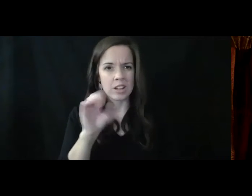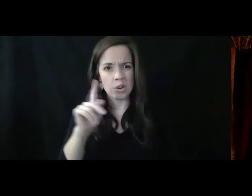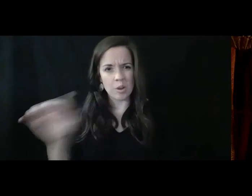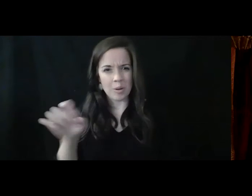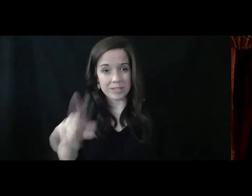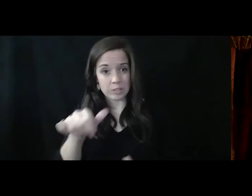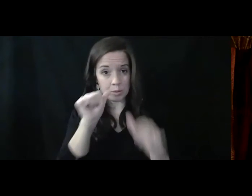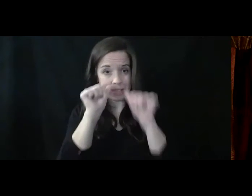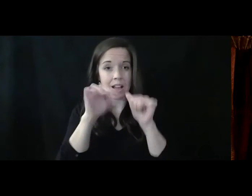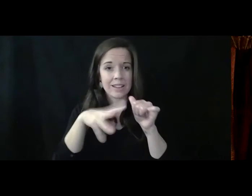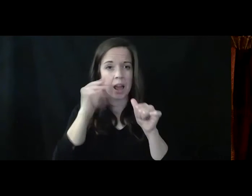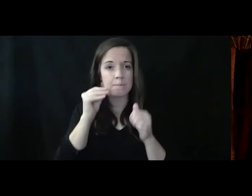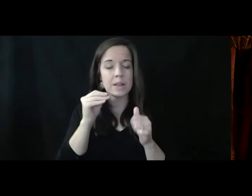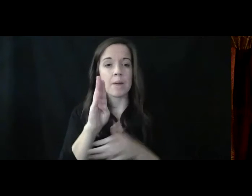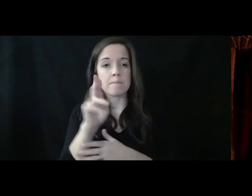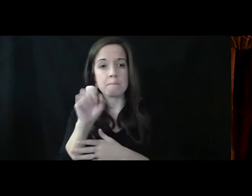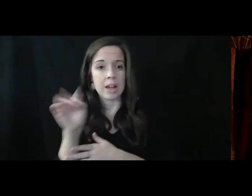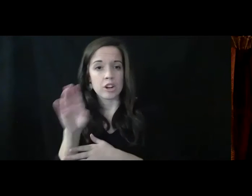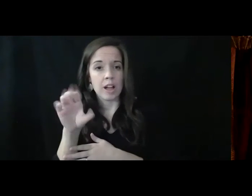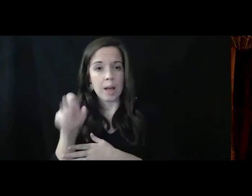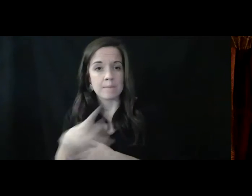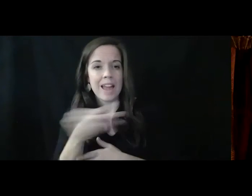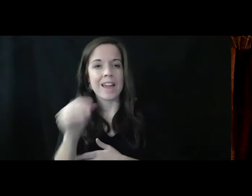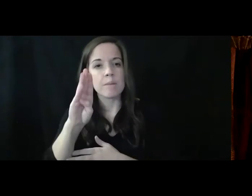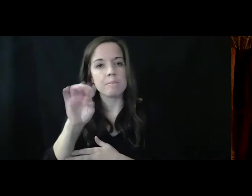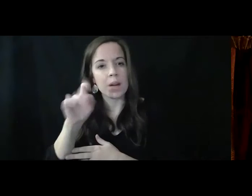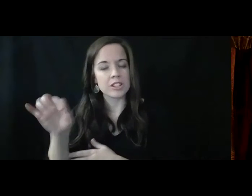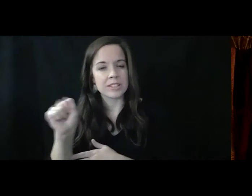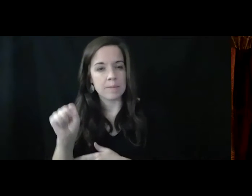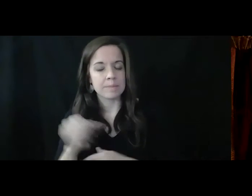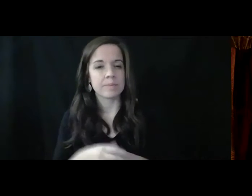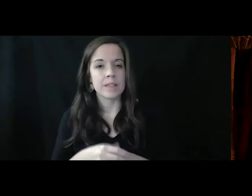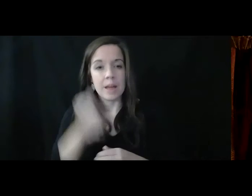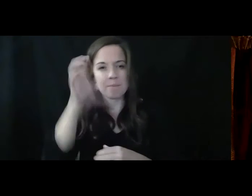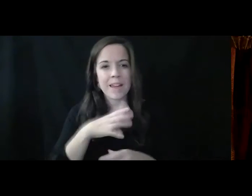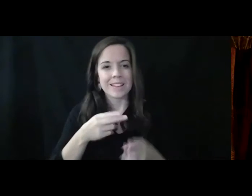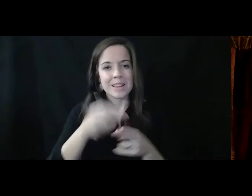buttercup and butterscotch // a man named Scott wants his scotch // filthy gorgeous